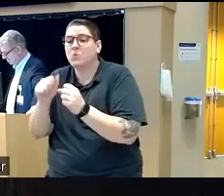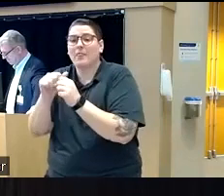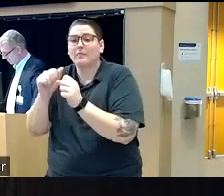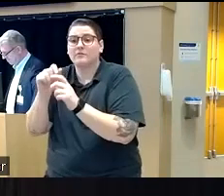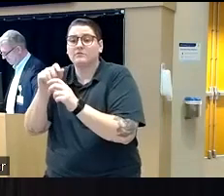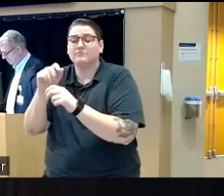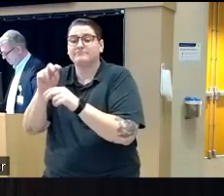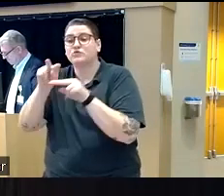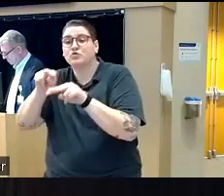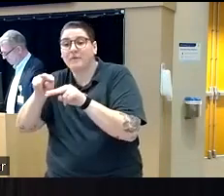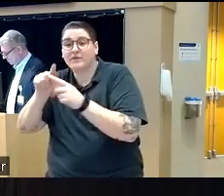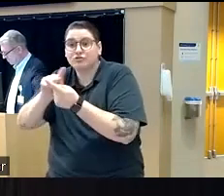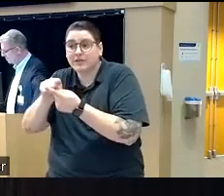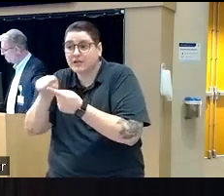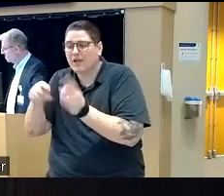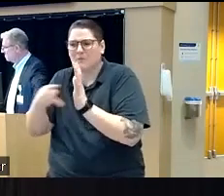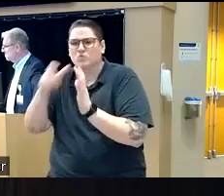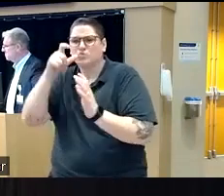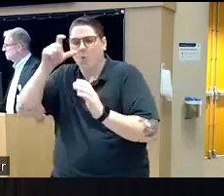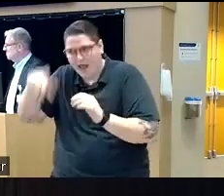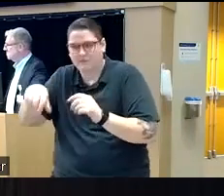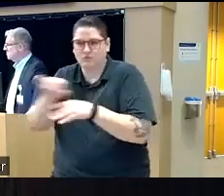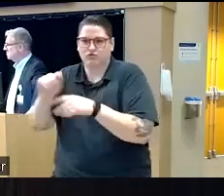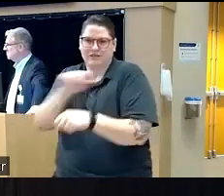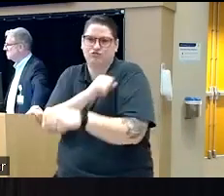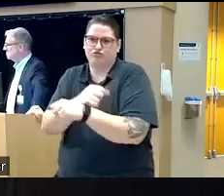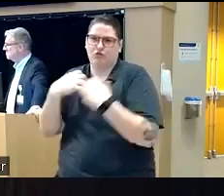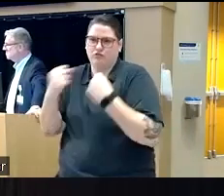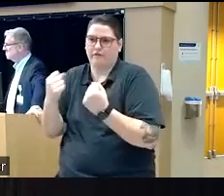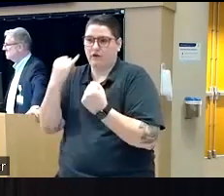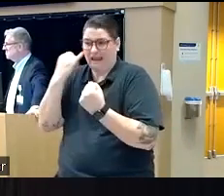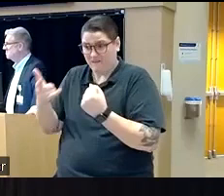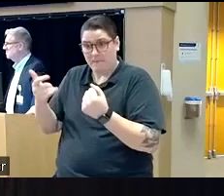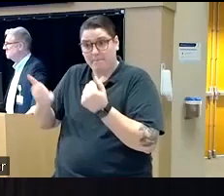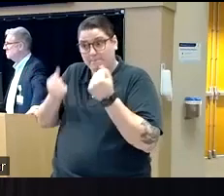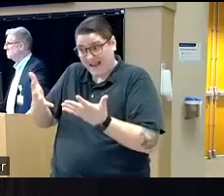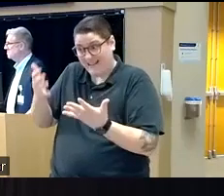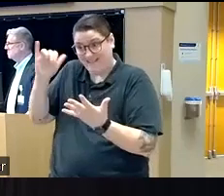the internship at storm recovery so we may be able to take more students but we have to be mindful of